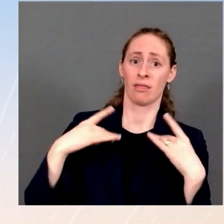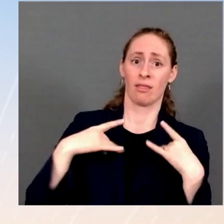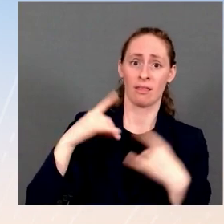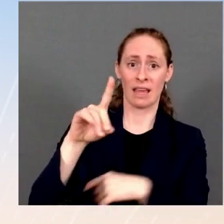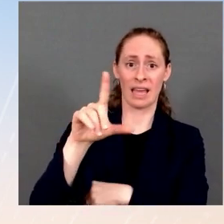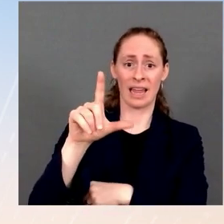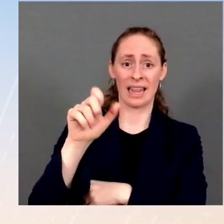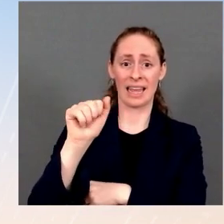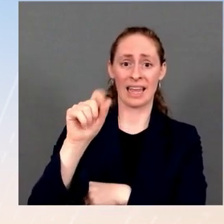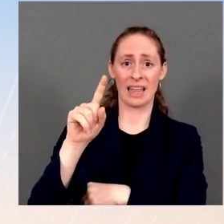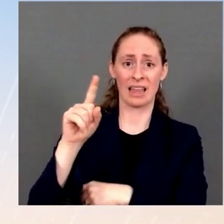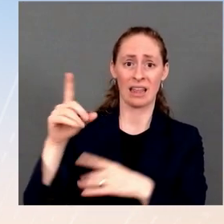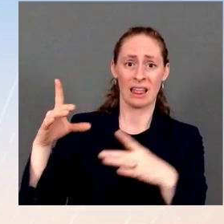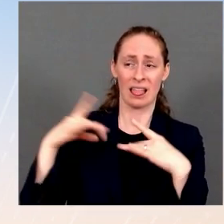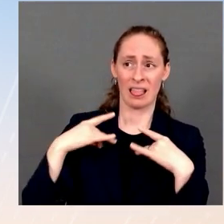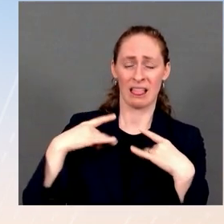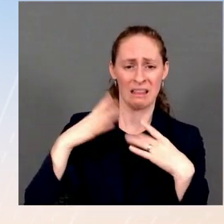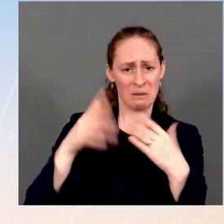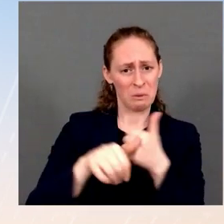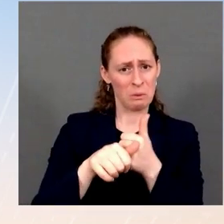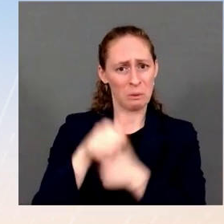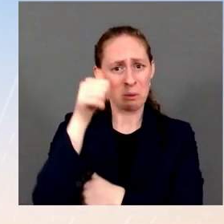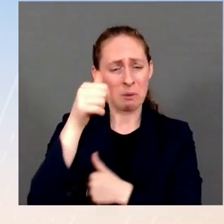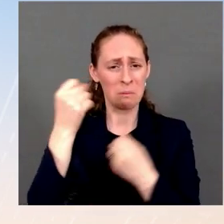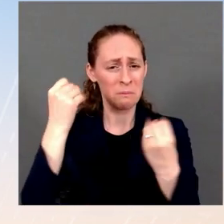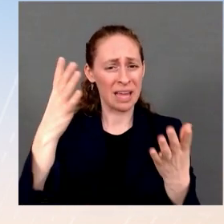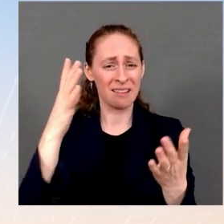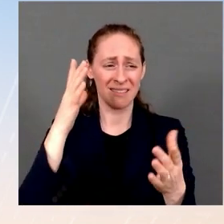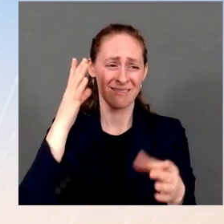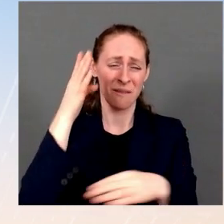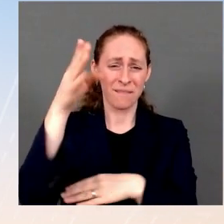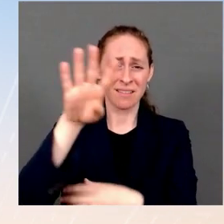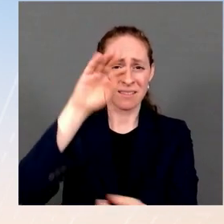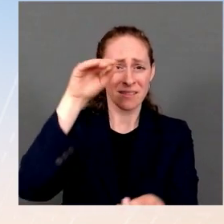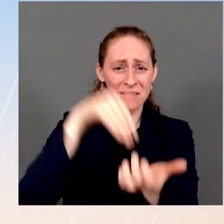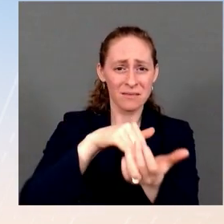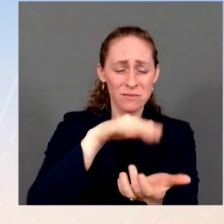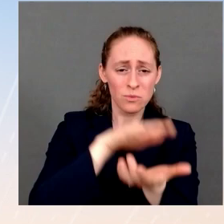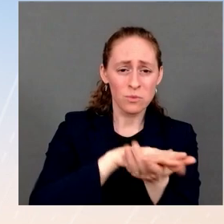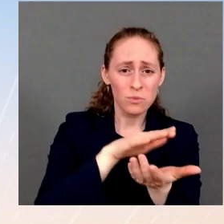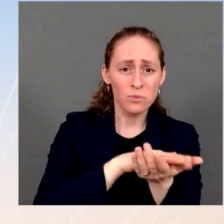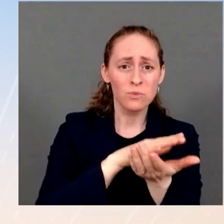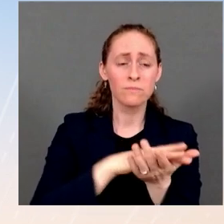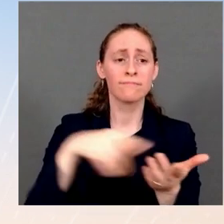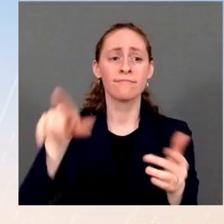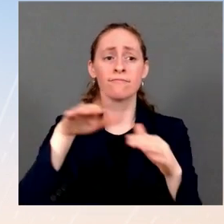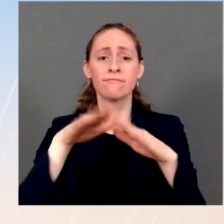through lead paint in nearly 24 million housing units. This is where people live.